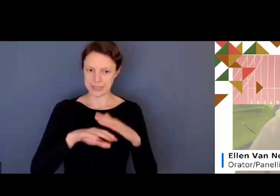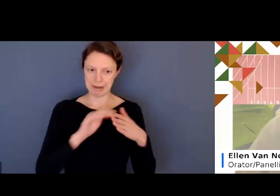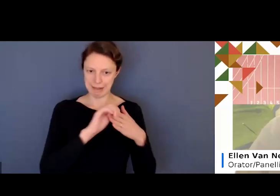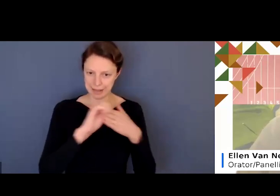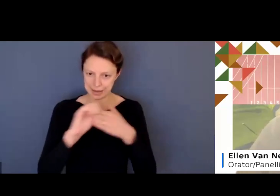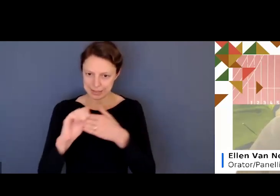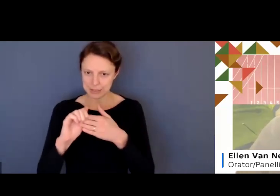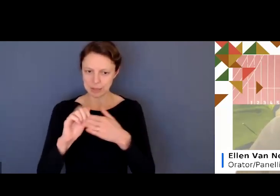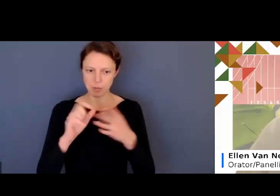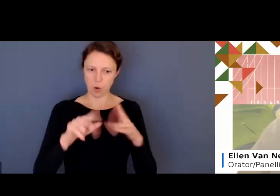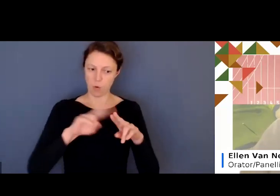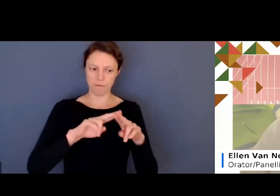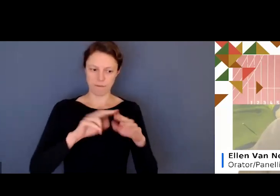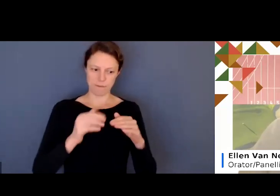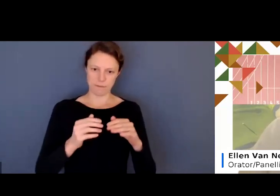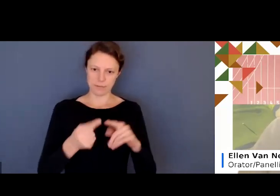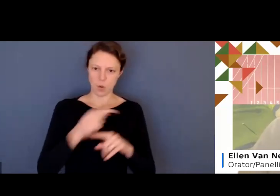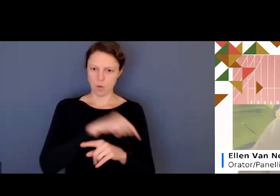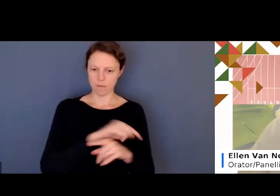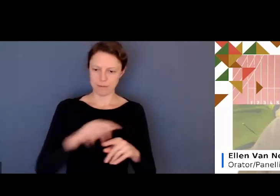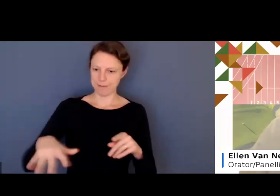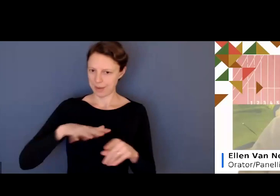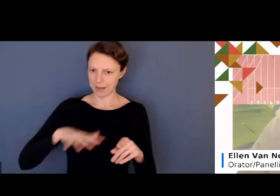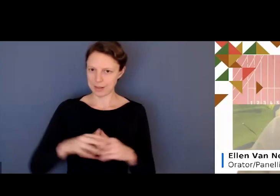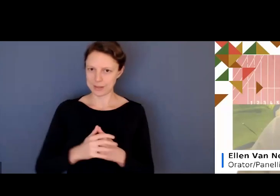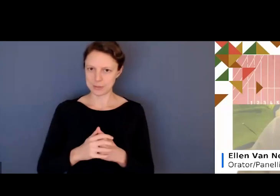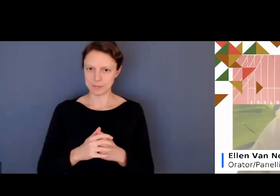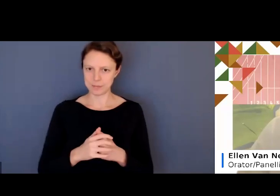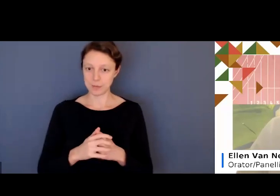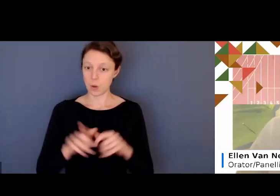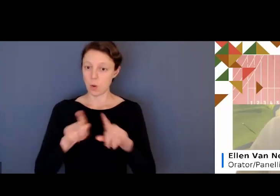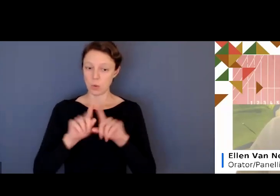stadium bans and legal prosecutions for those found guilty